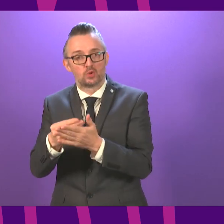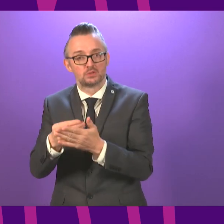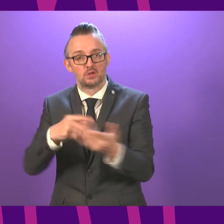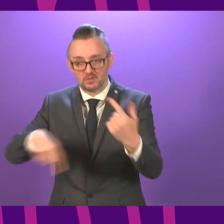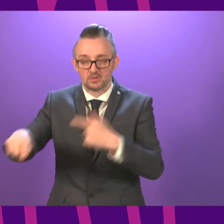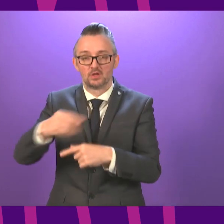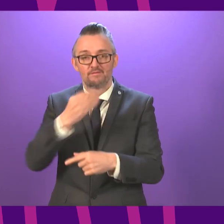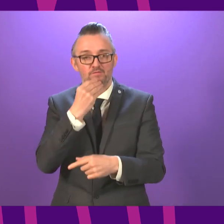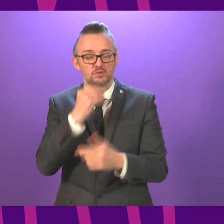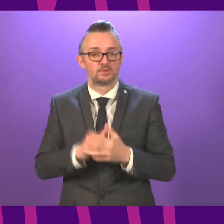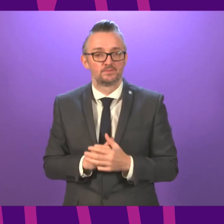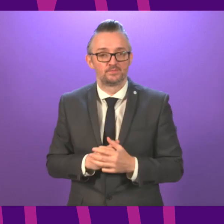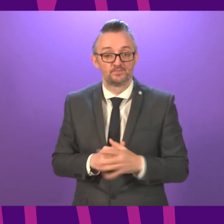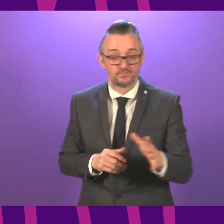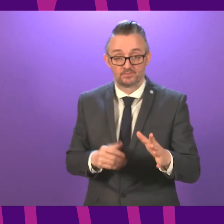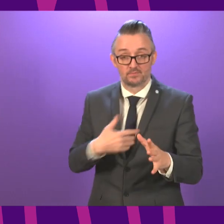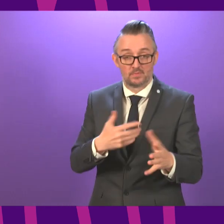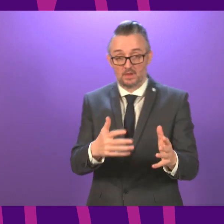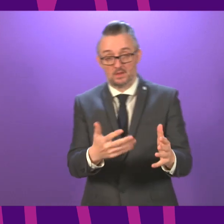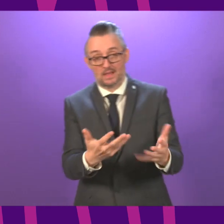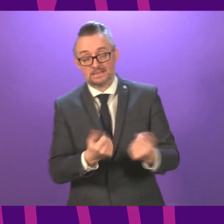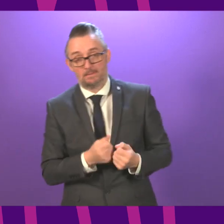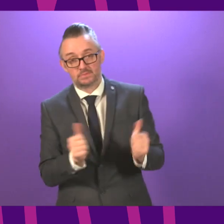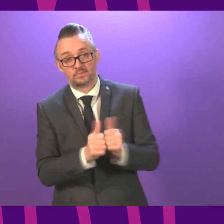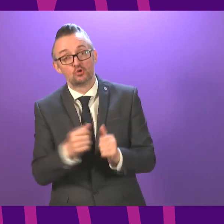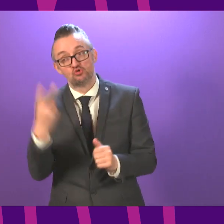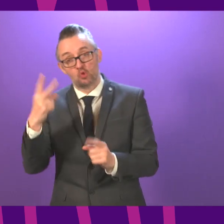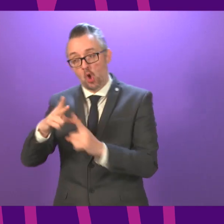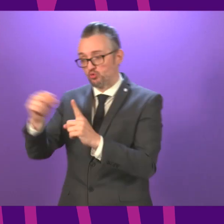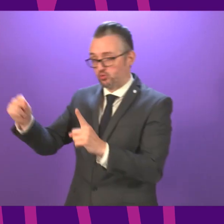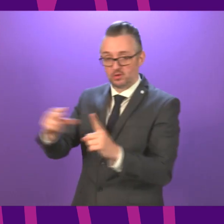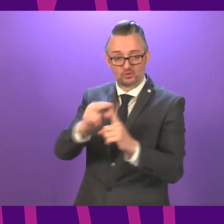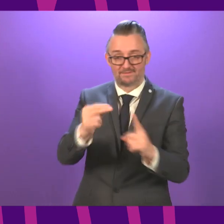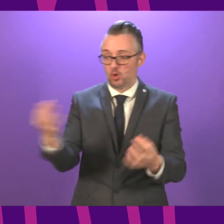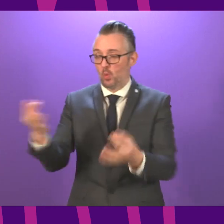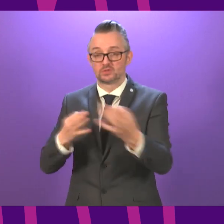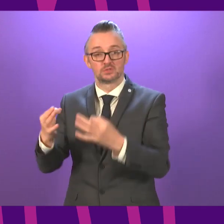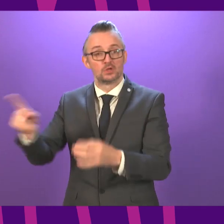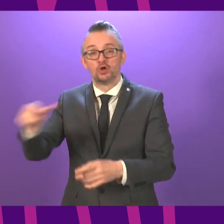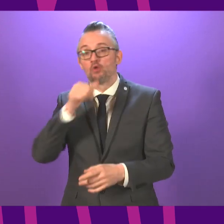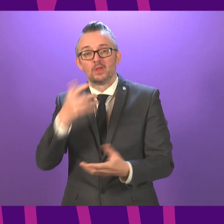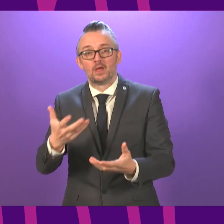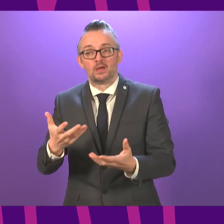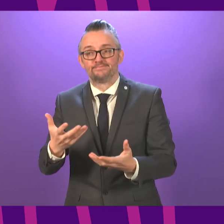which again illustrates the refusal of the two Conservative questioners from whom we have heard so far to accept or acknowledge the fact that the UK Government has accepted